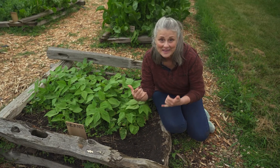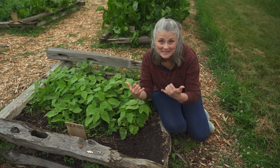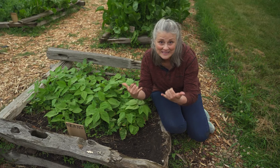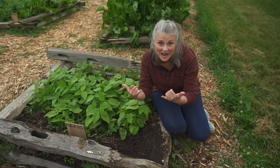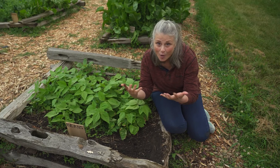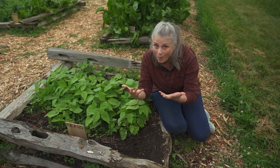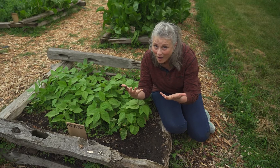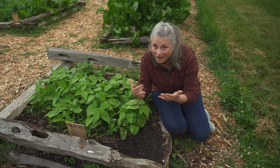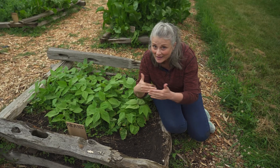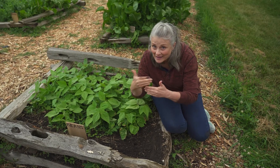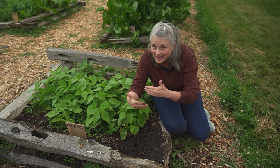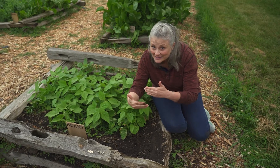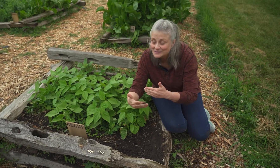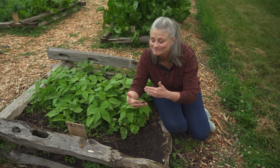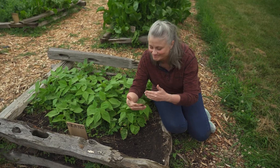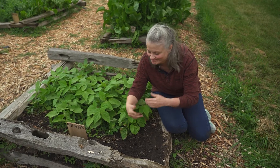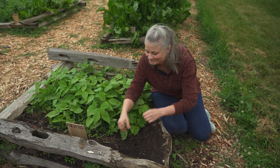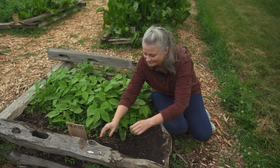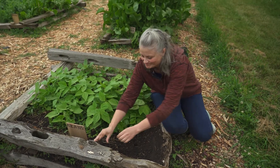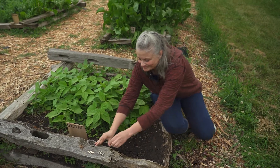Oh, now what's the next step?